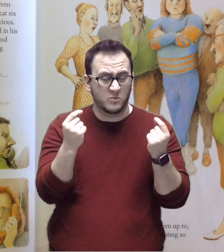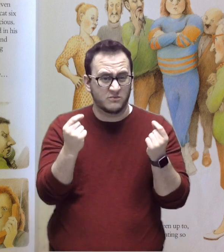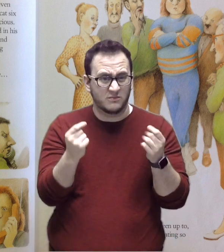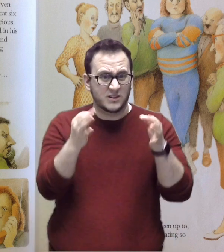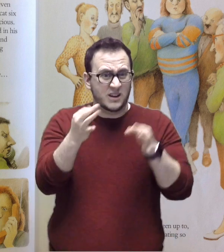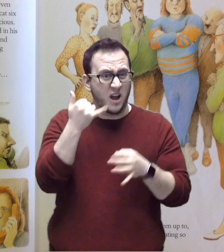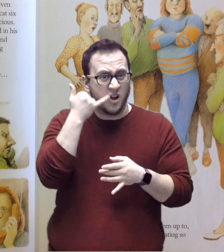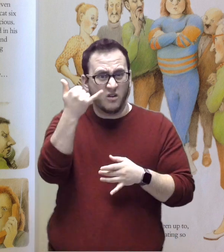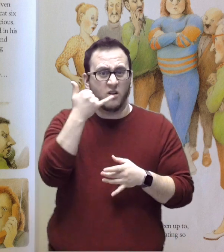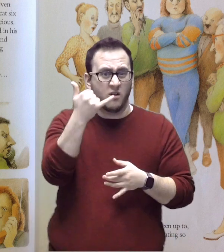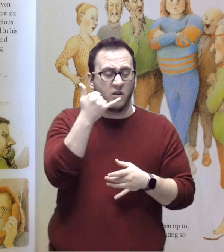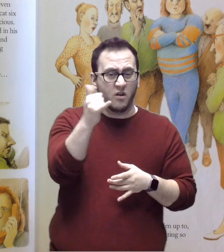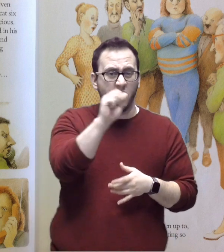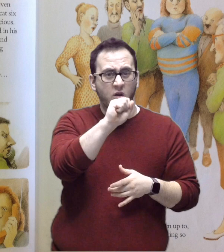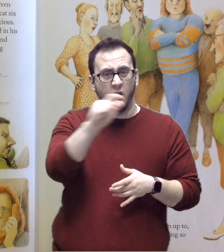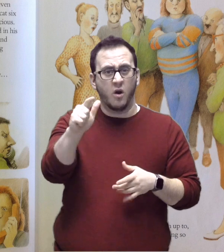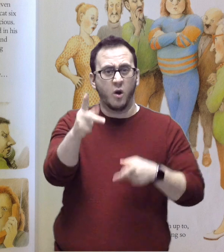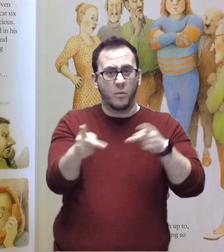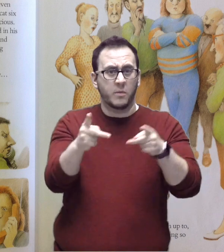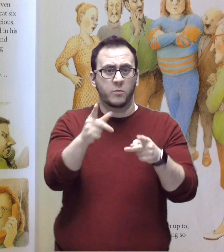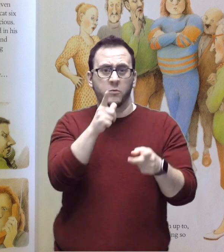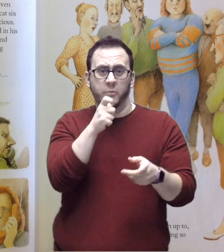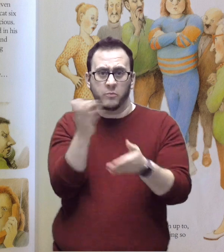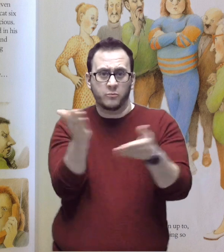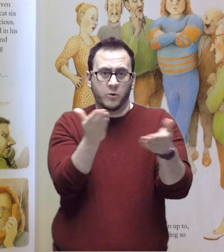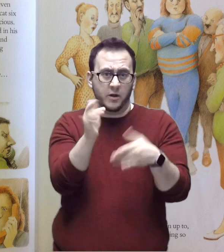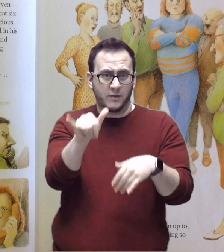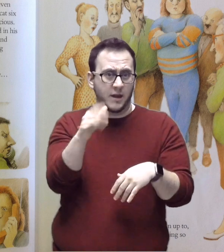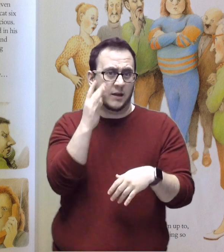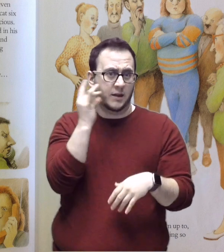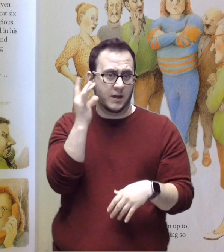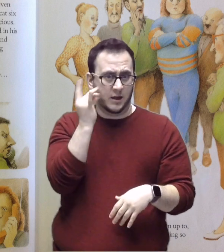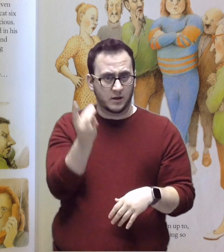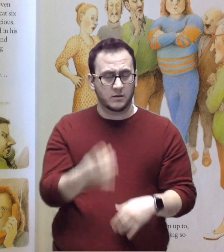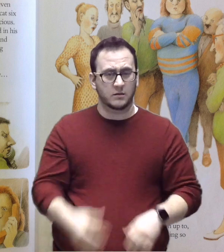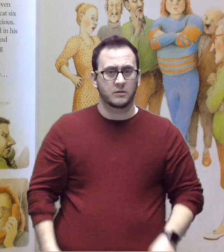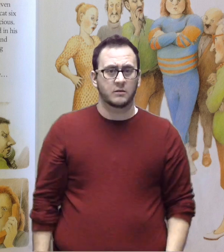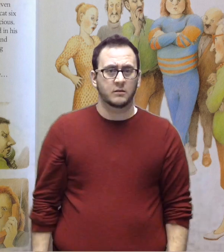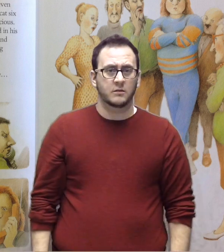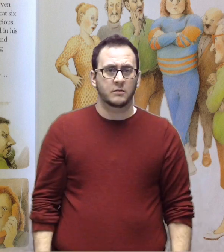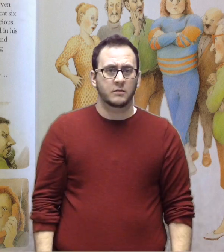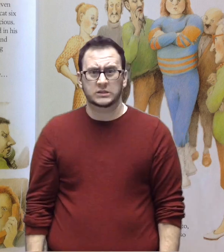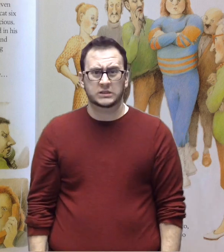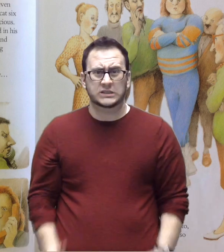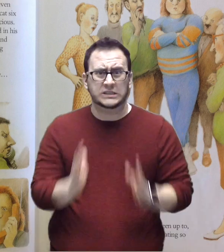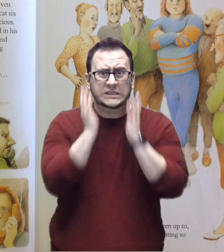When they discovered what he had been up to, Sid’s owners said he had no business eating so many dinners.